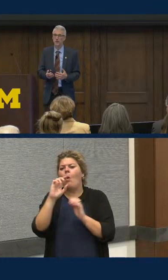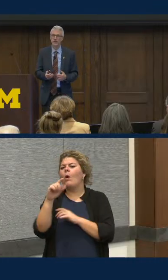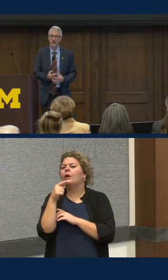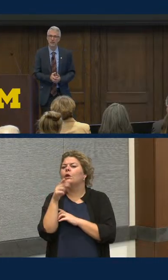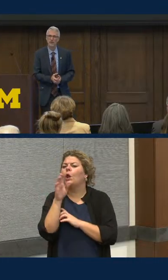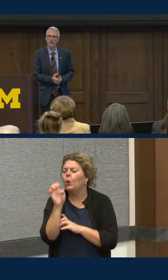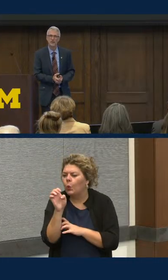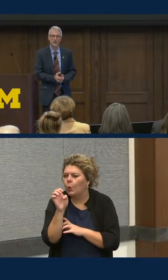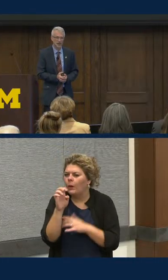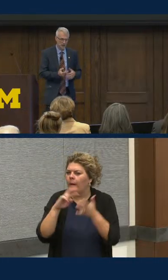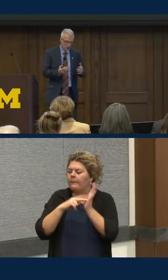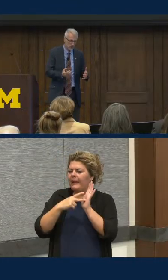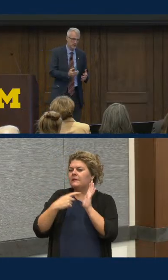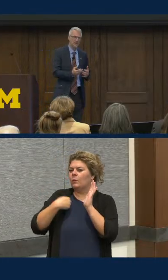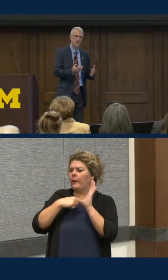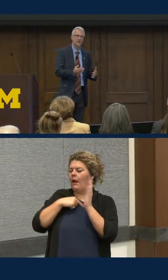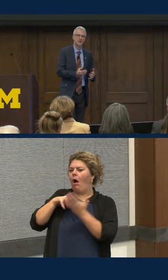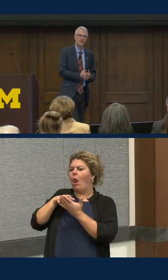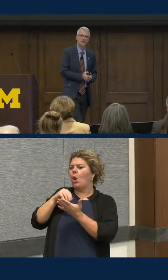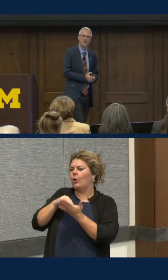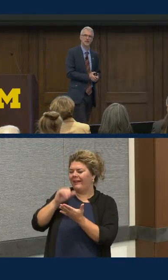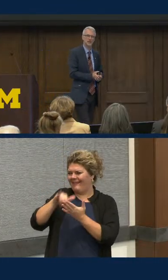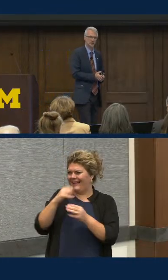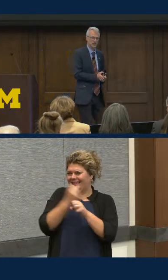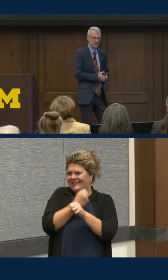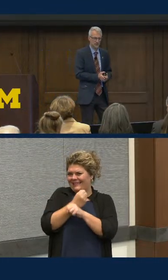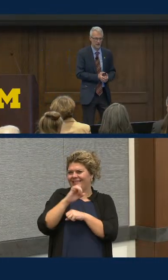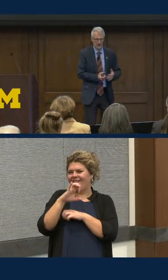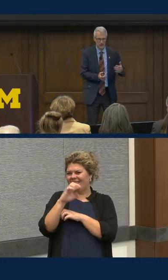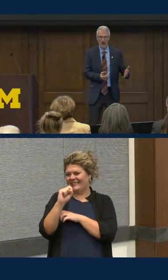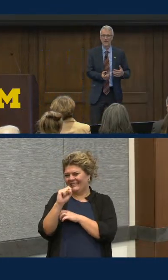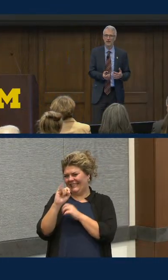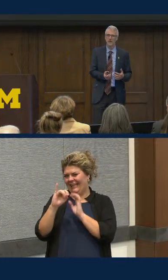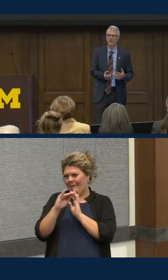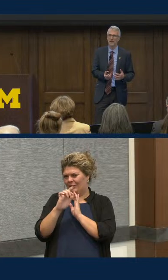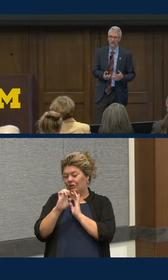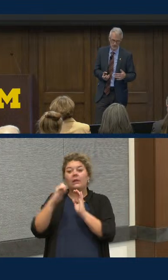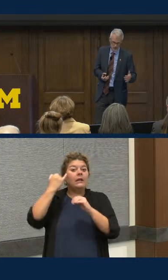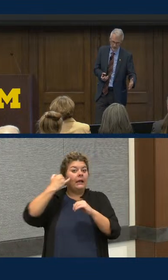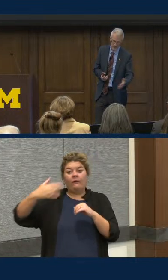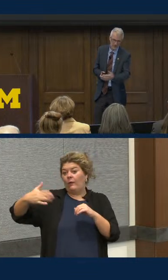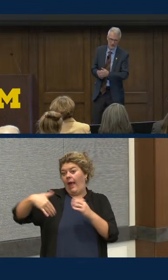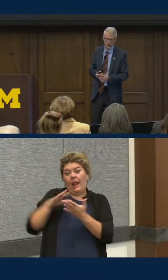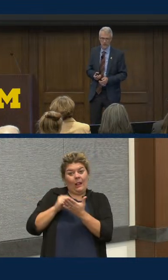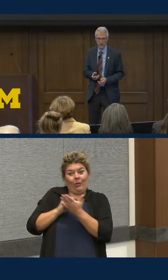job of learning the statistics